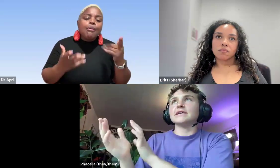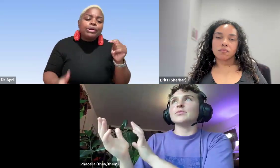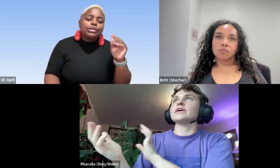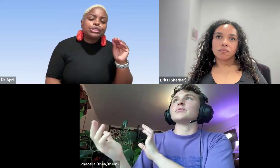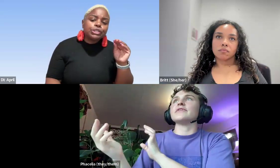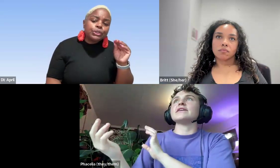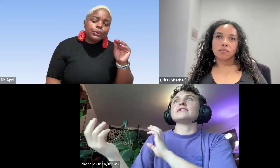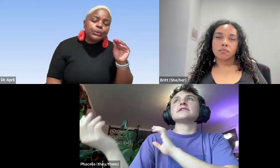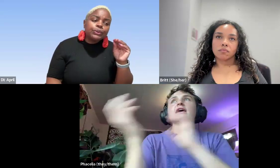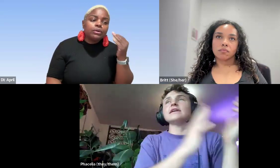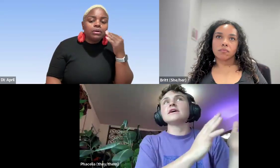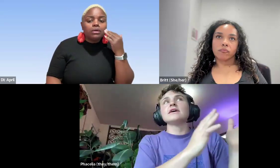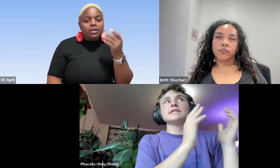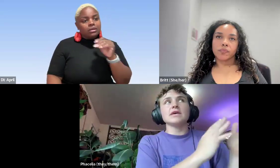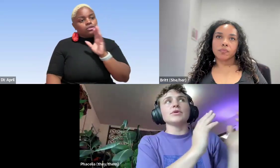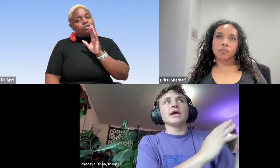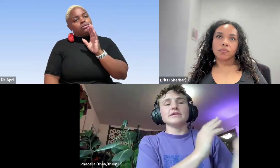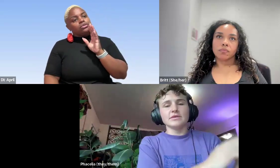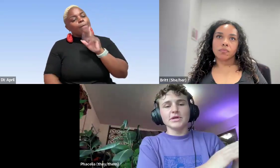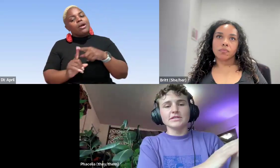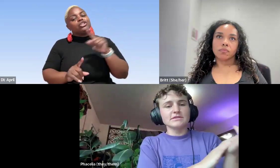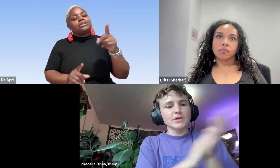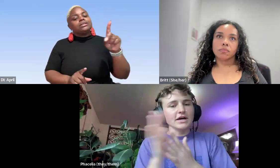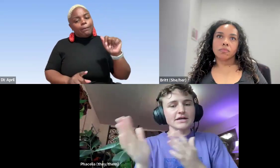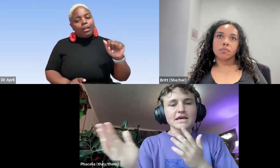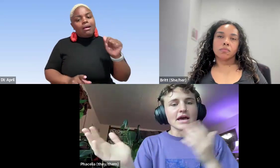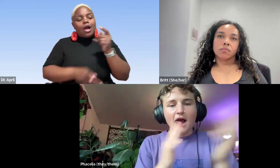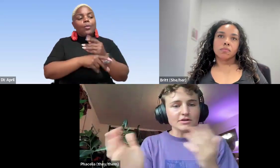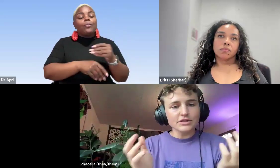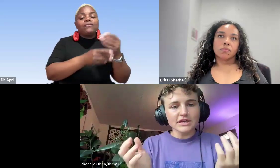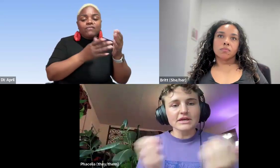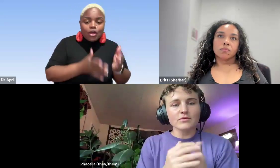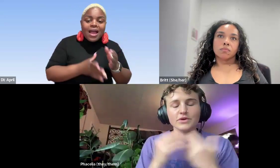non-disabled care providers and disabled care recipients, because actually,